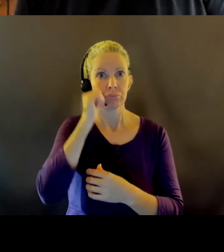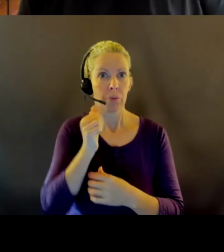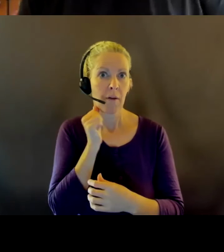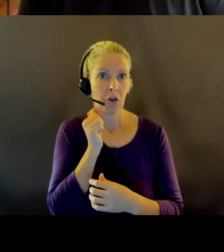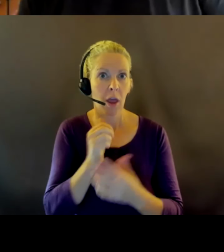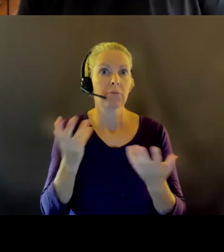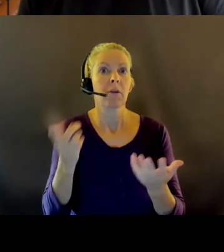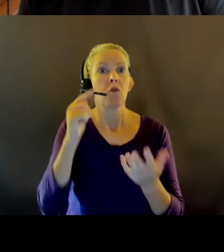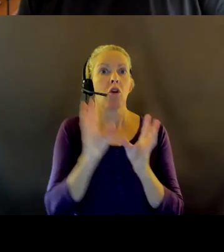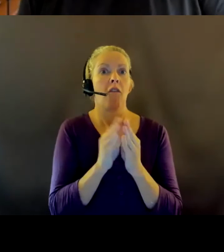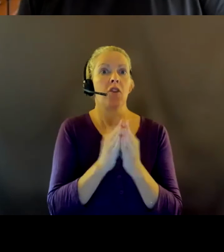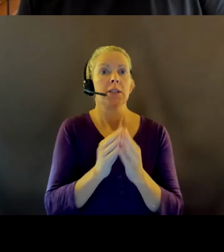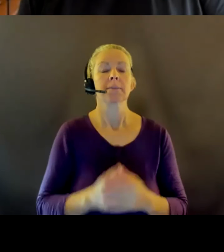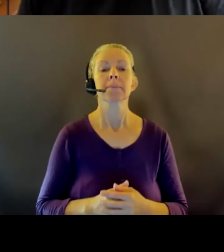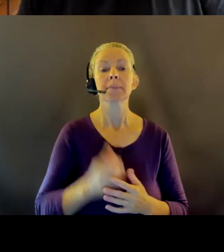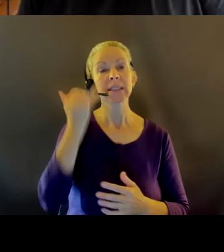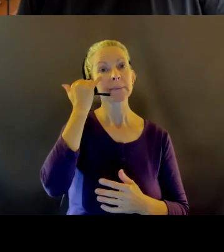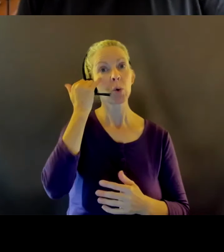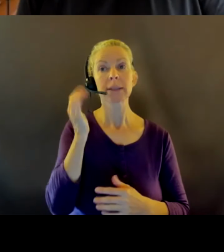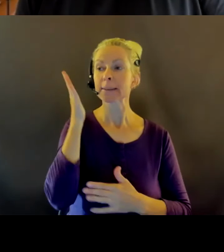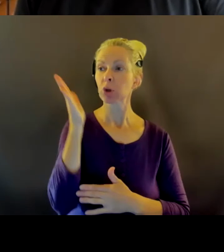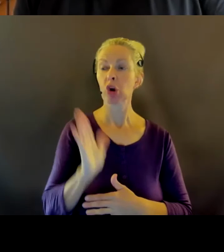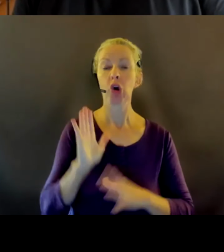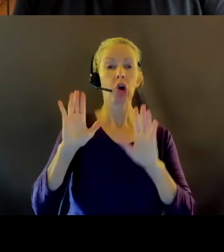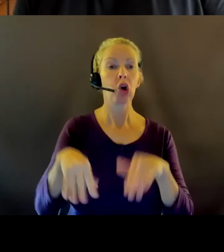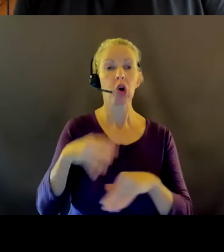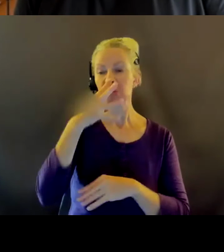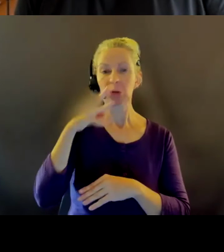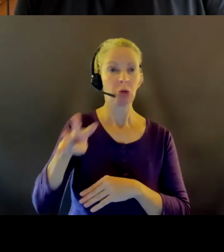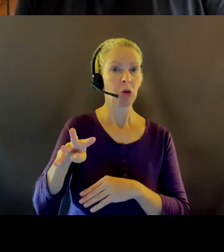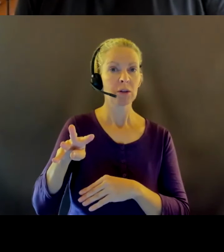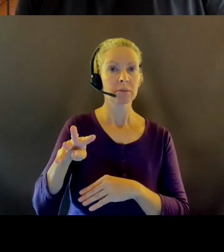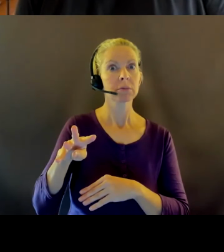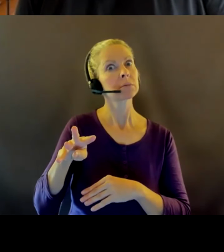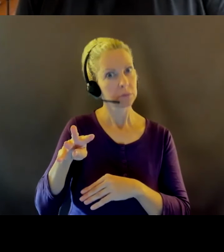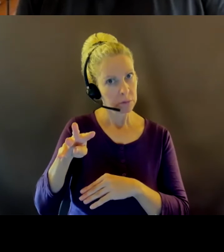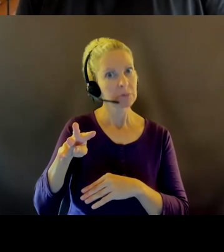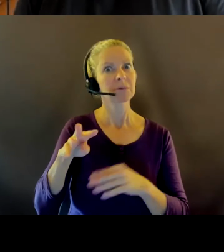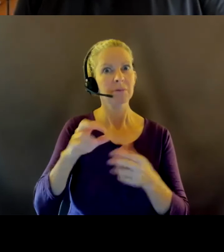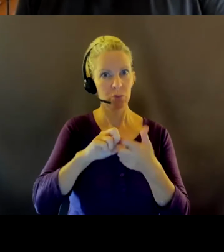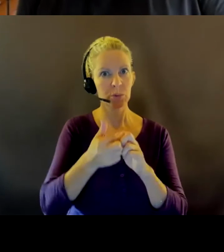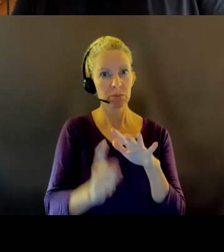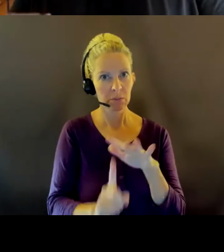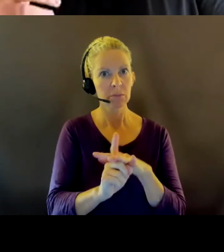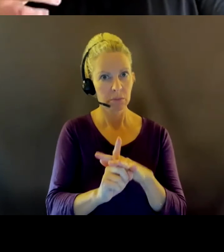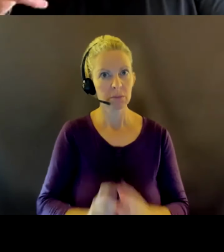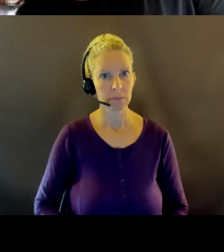If, as speaker, you don't pay attention to that -- that's a problem.